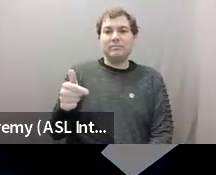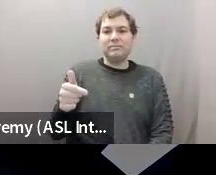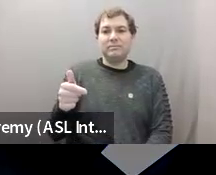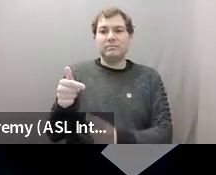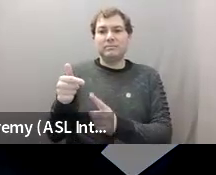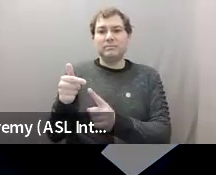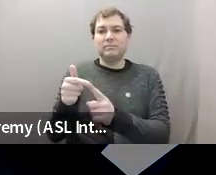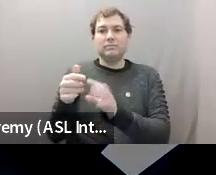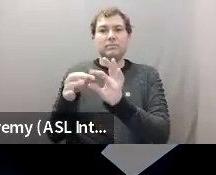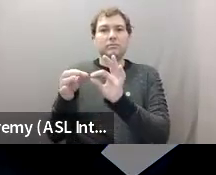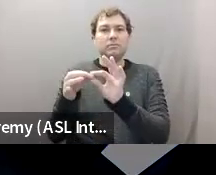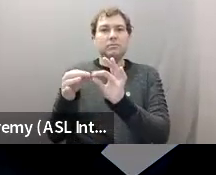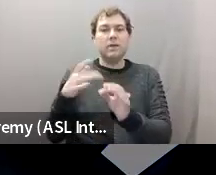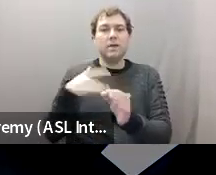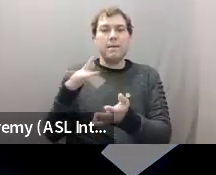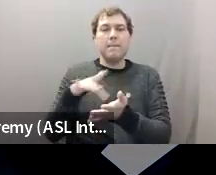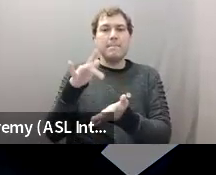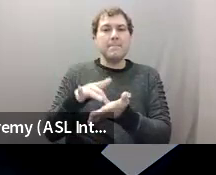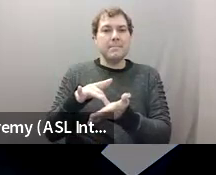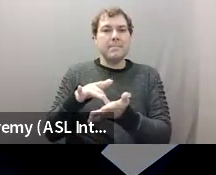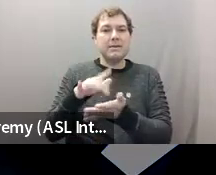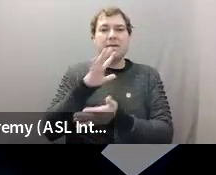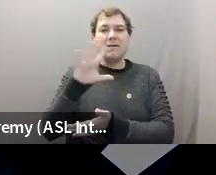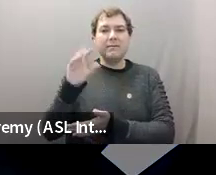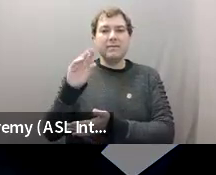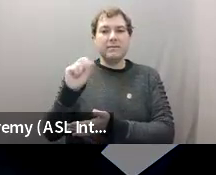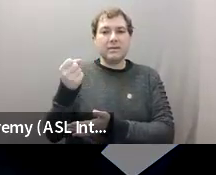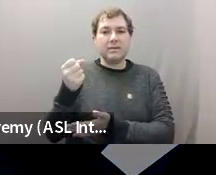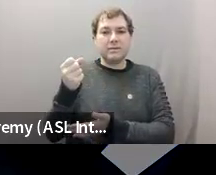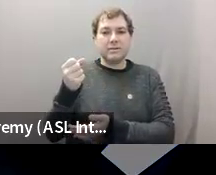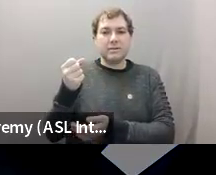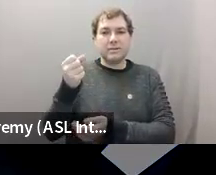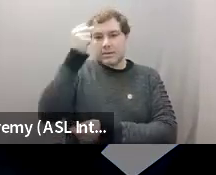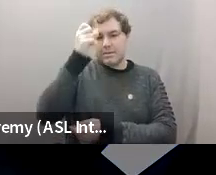garrick scott: mid fifties mail I'm wearing a